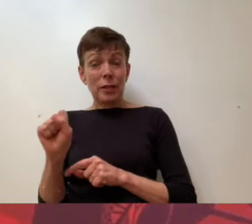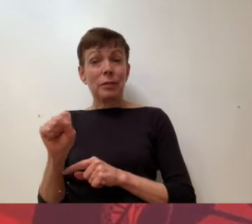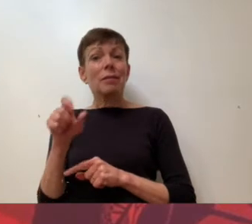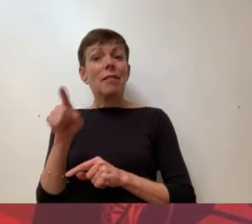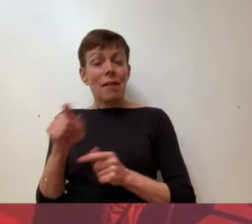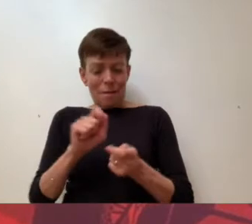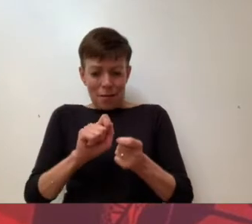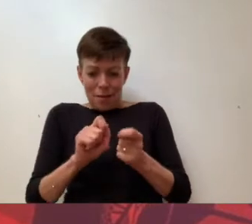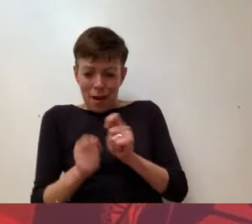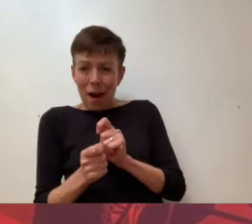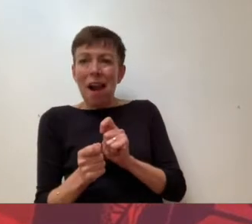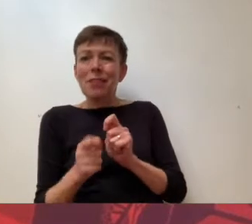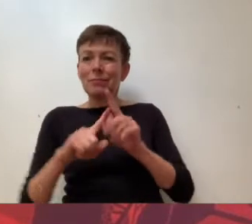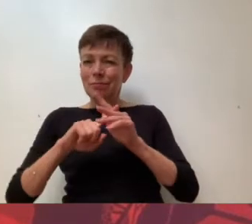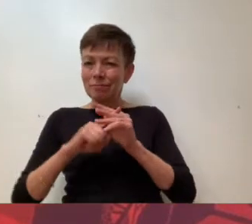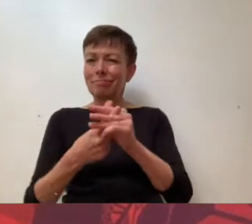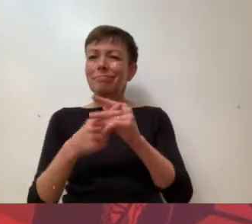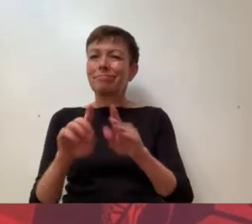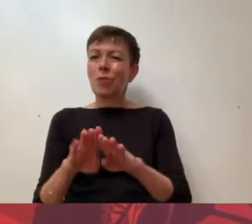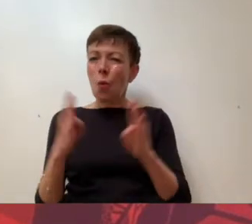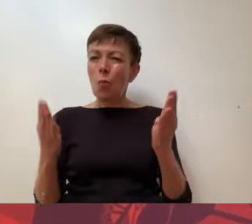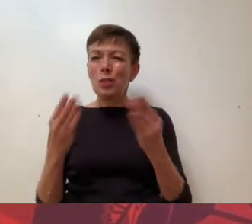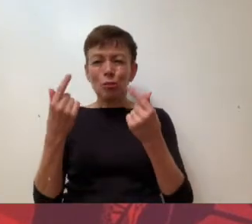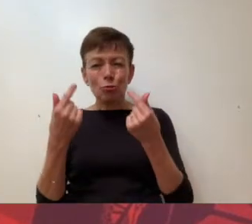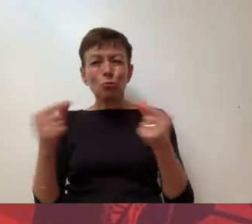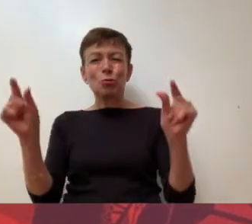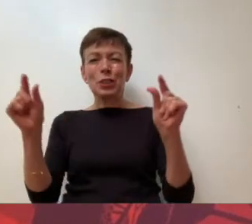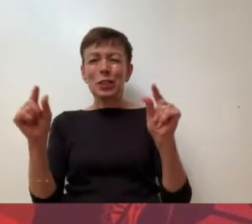includes: Maintaining physical distance of at least